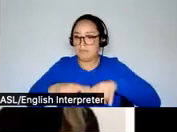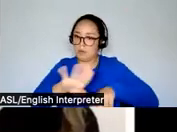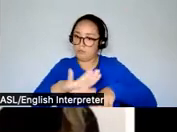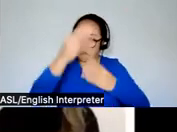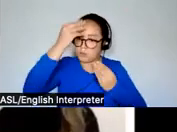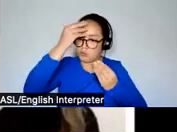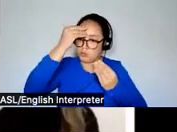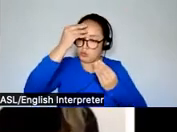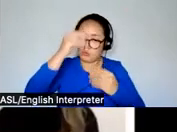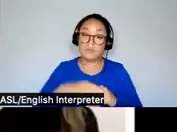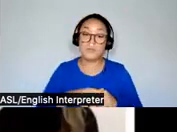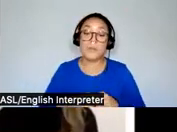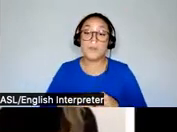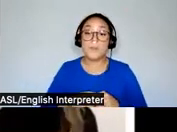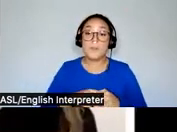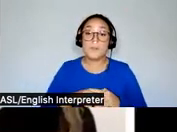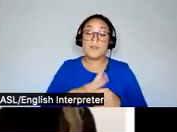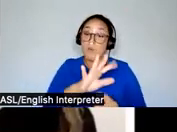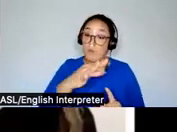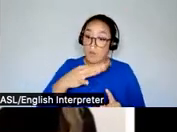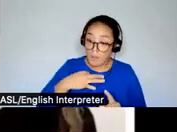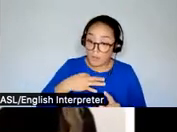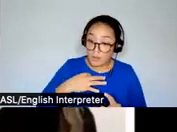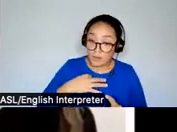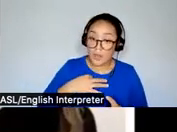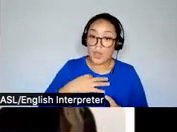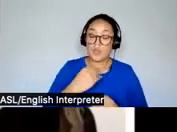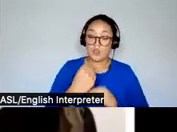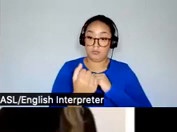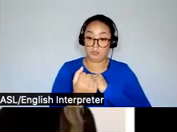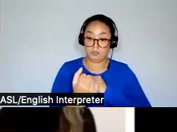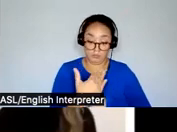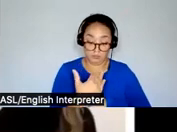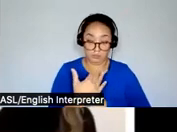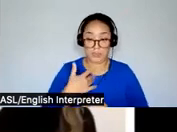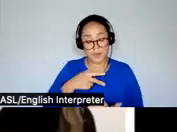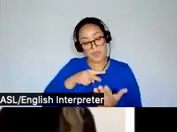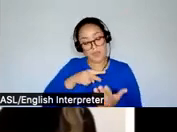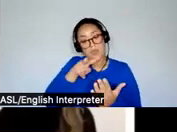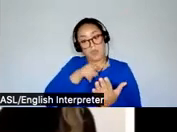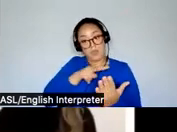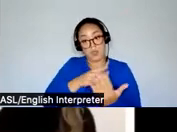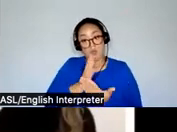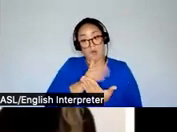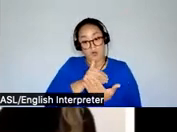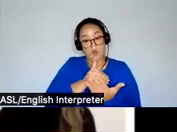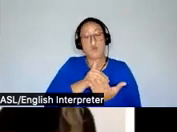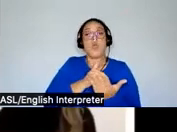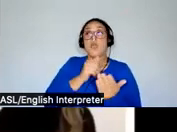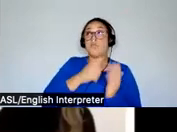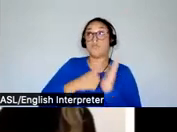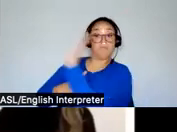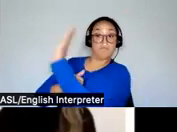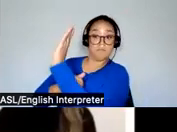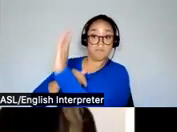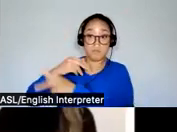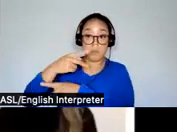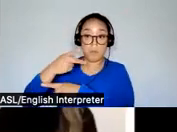Once we receive your application, I review it and I send it to the park supervisor for approval and review.